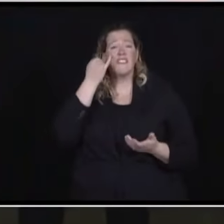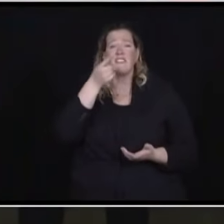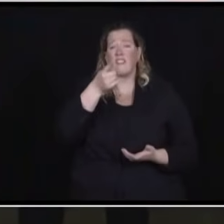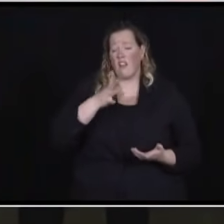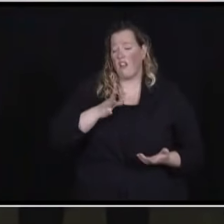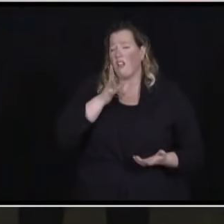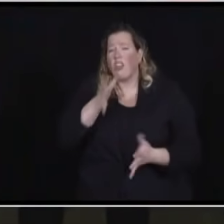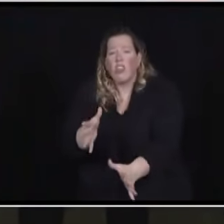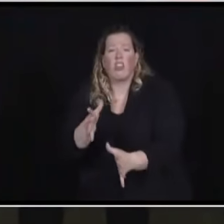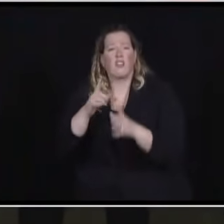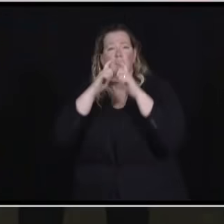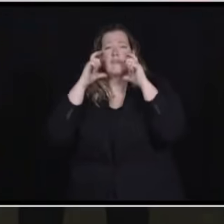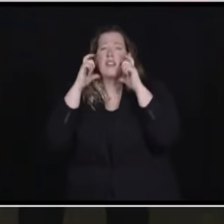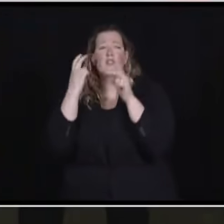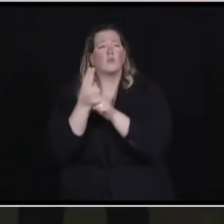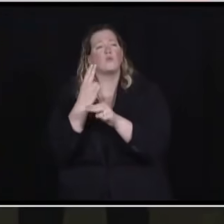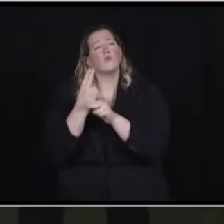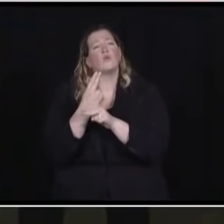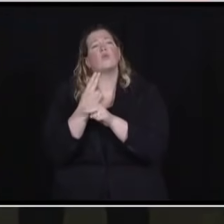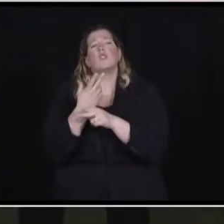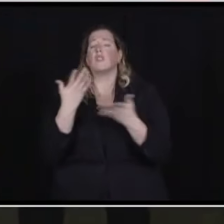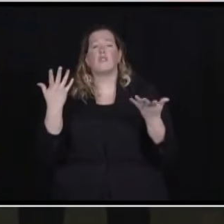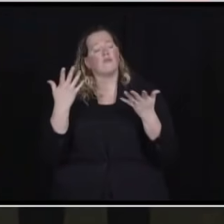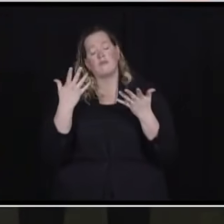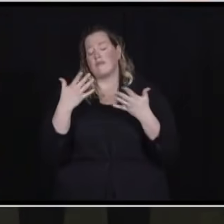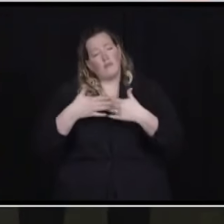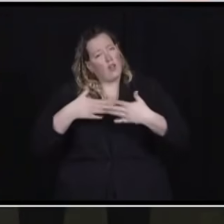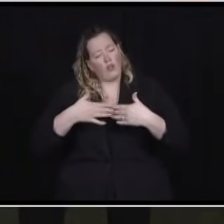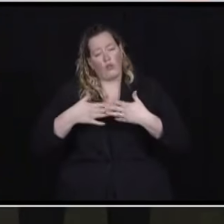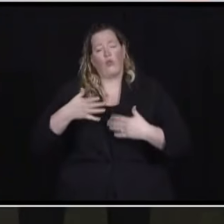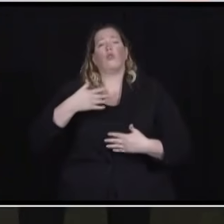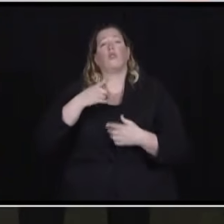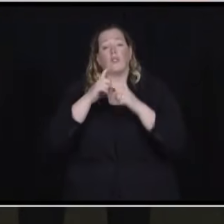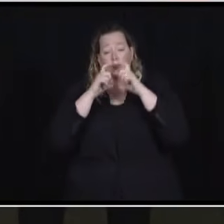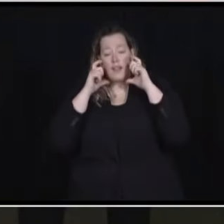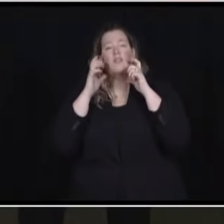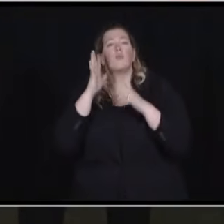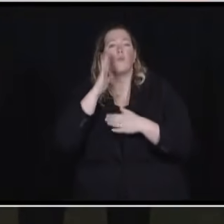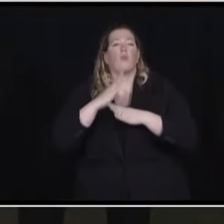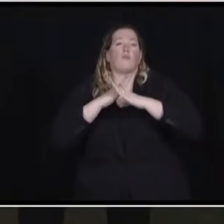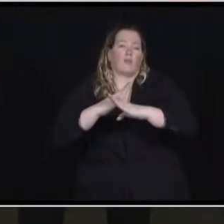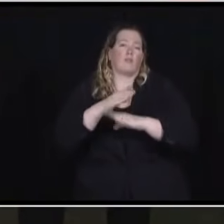province no matter if you are an anti-Baxter or anti-masker I am still there, I'm going